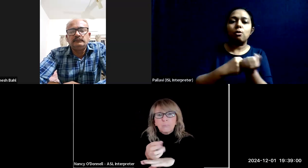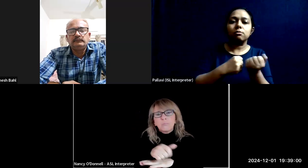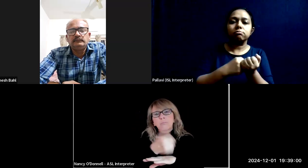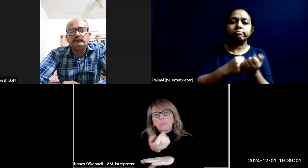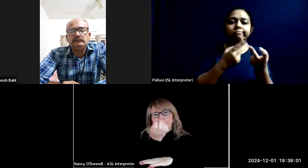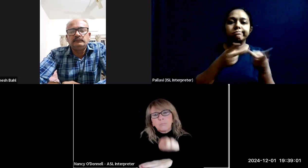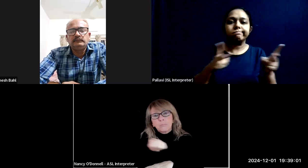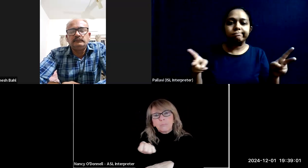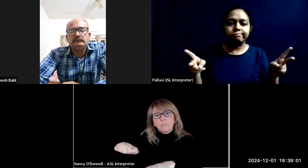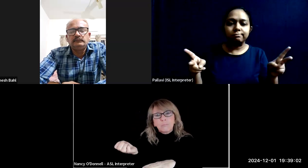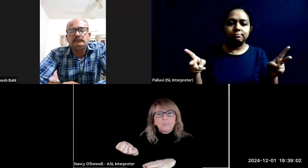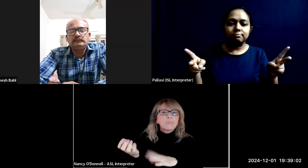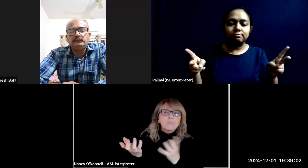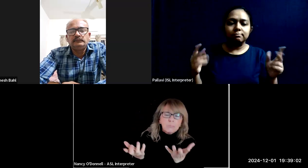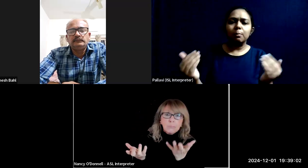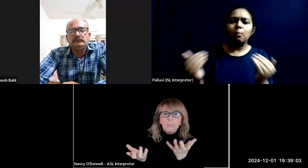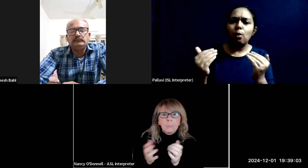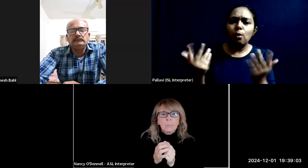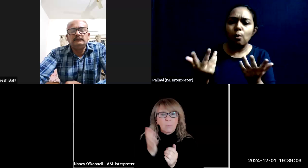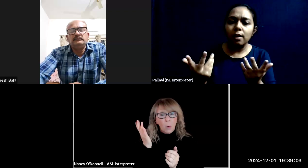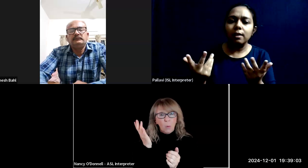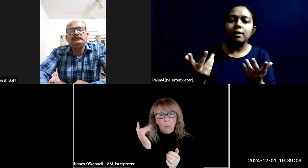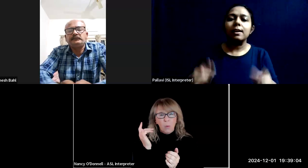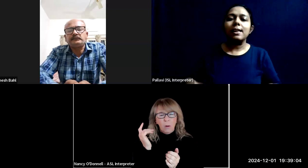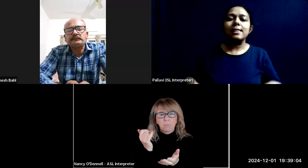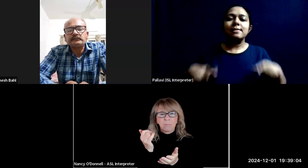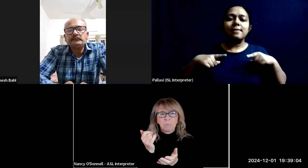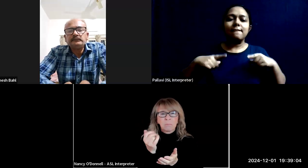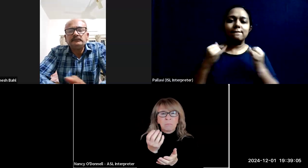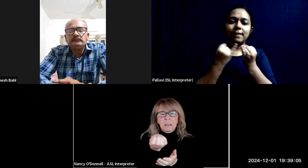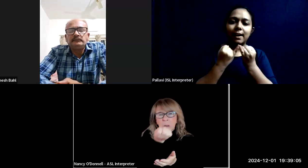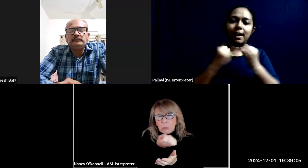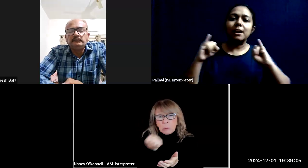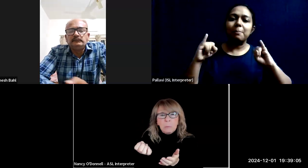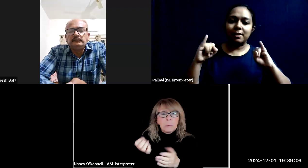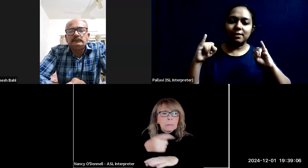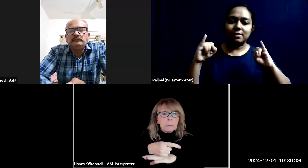to be able to live more independently as well as safely.